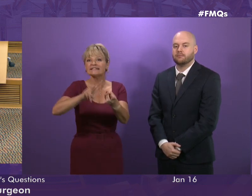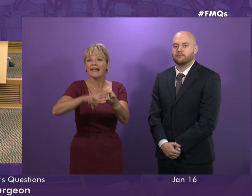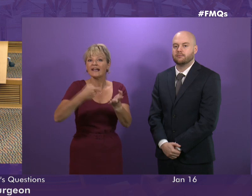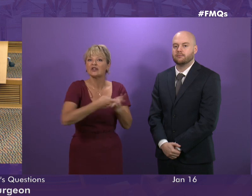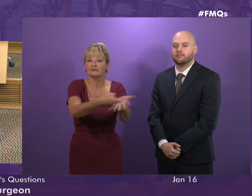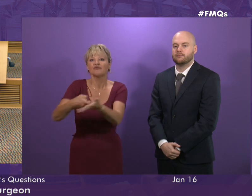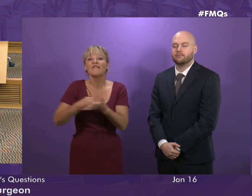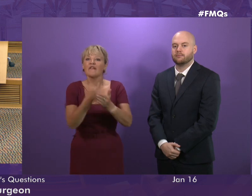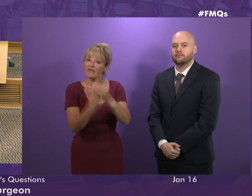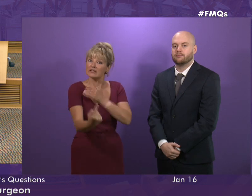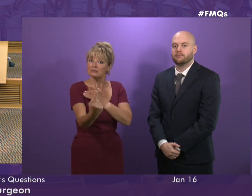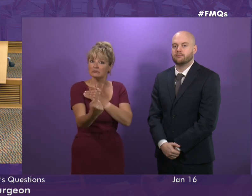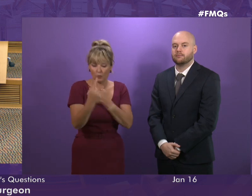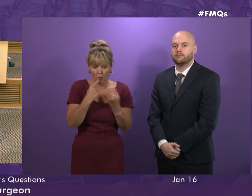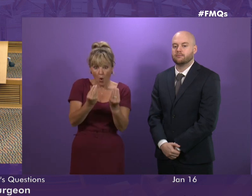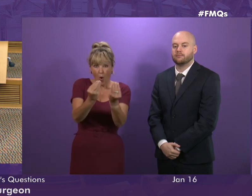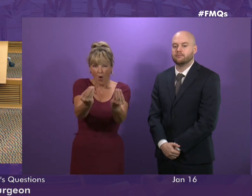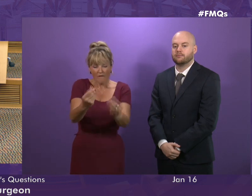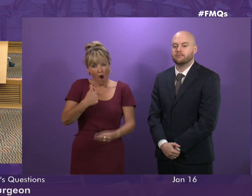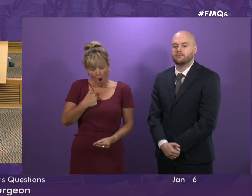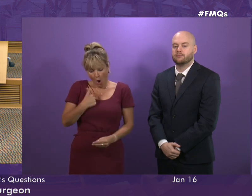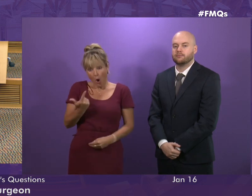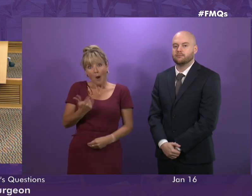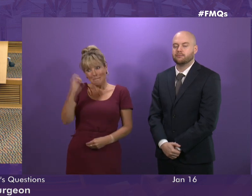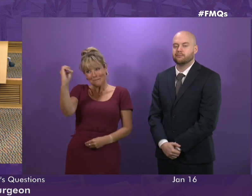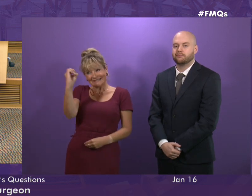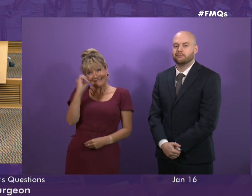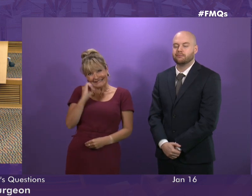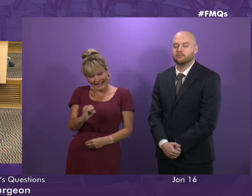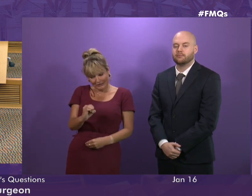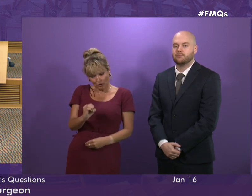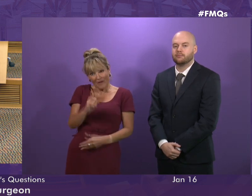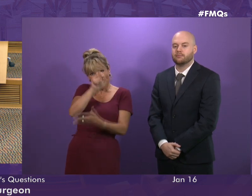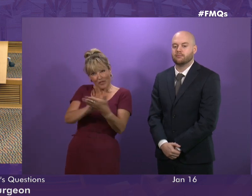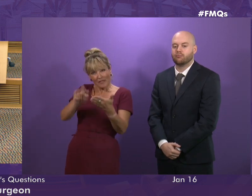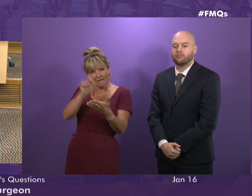the choice. We scored a higher percentage of the vote in Scotland than the Tories did